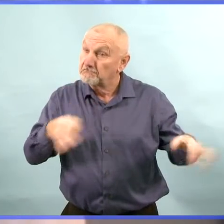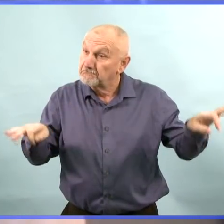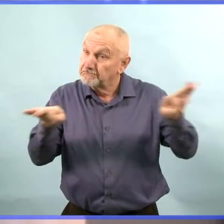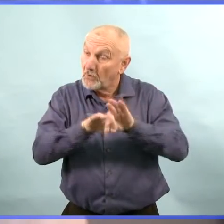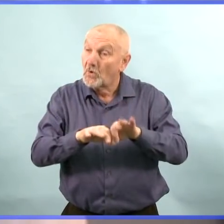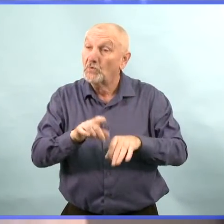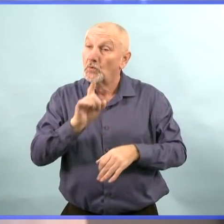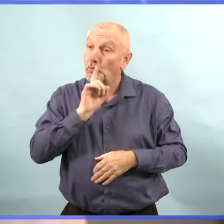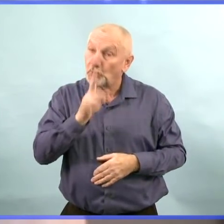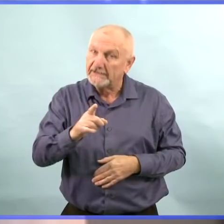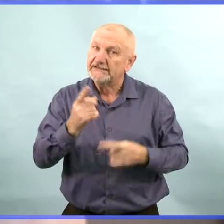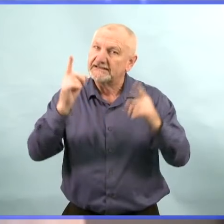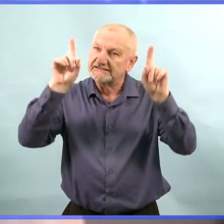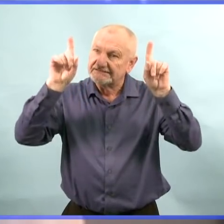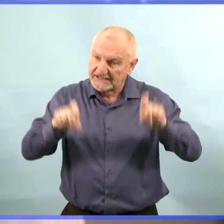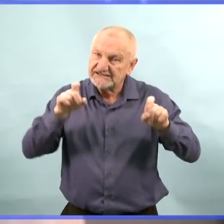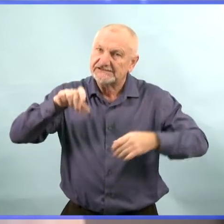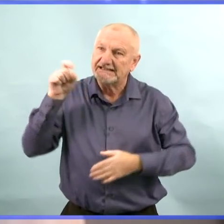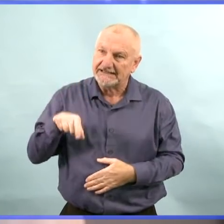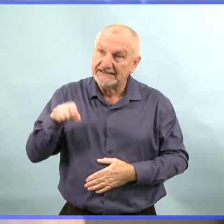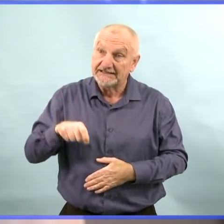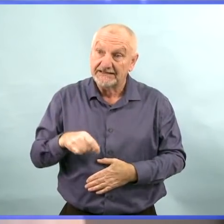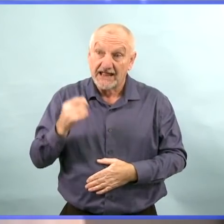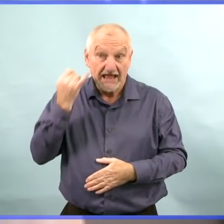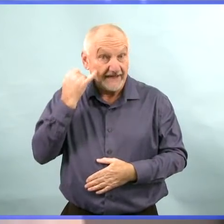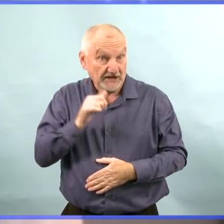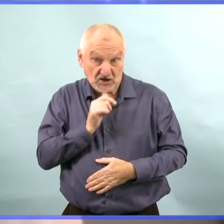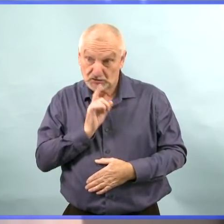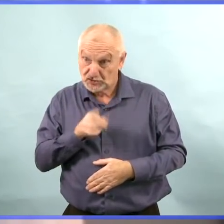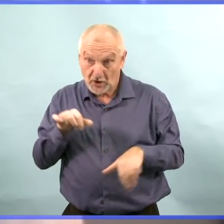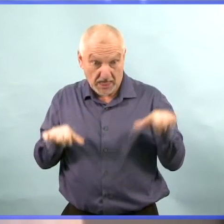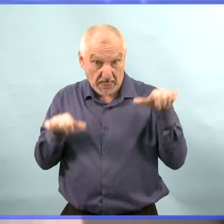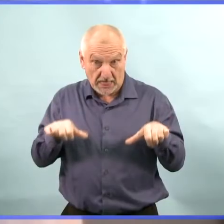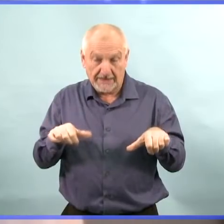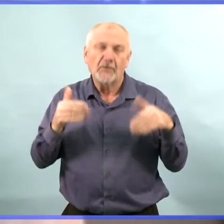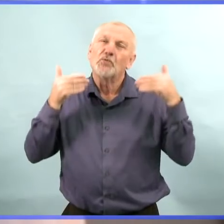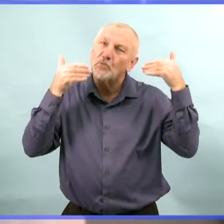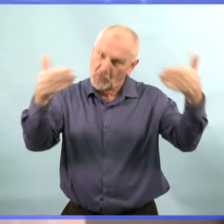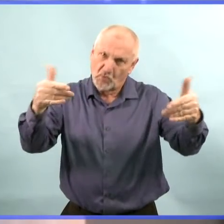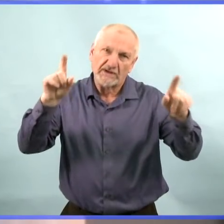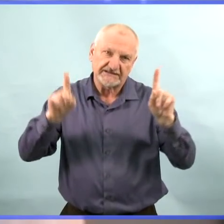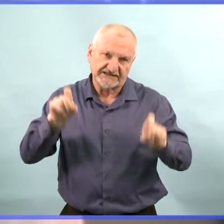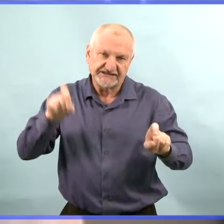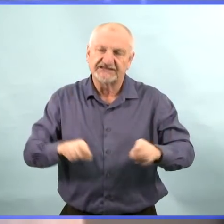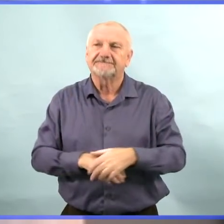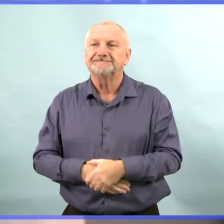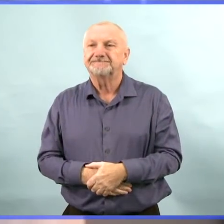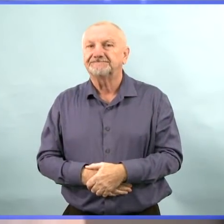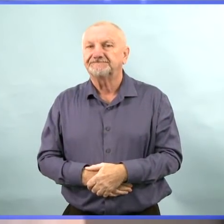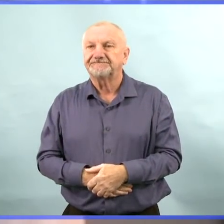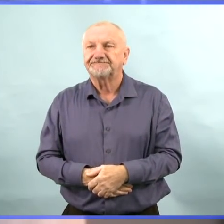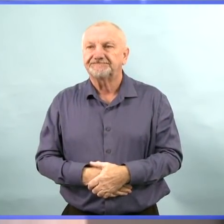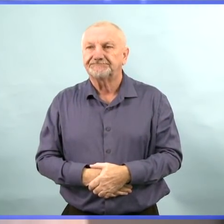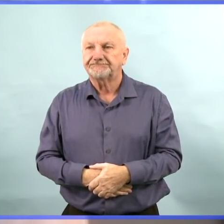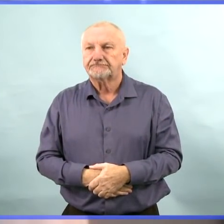get tested if you're unsure of your hiv status you can use your name or anonymous code number